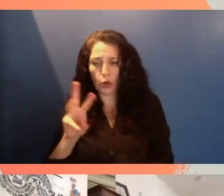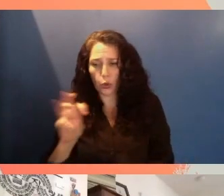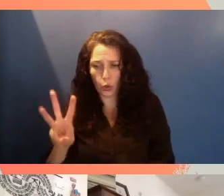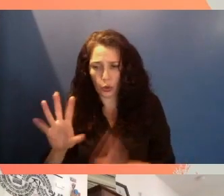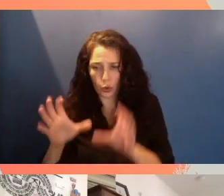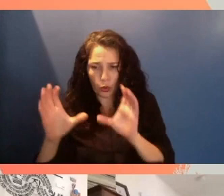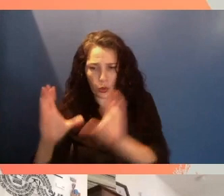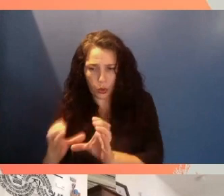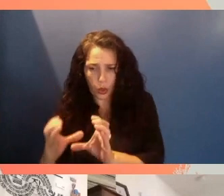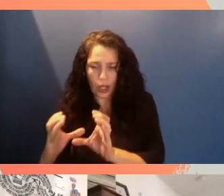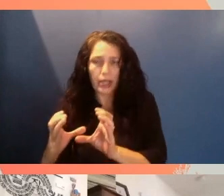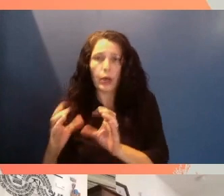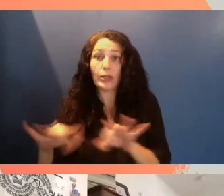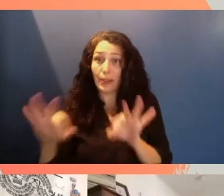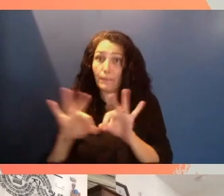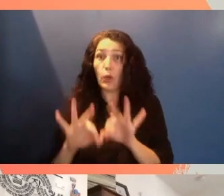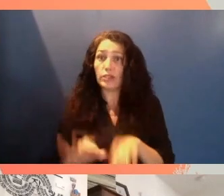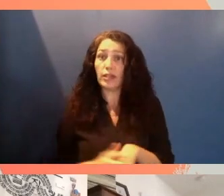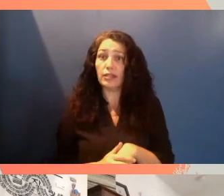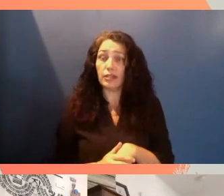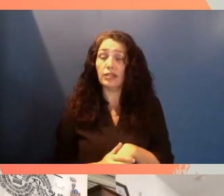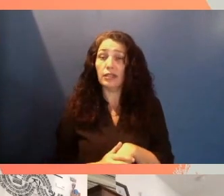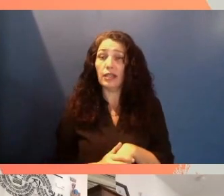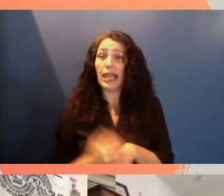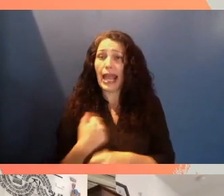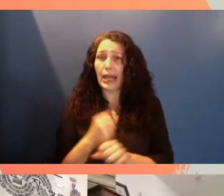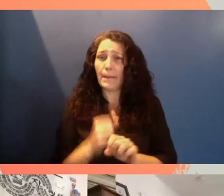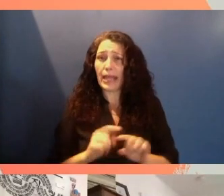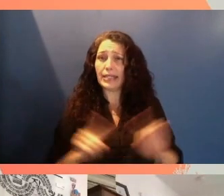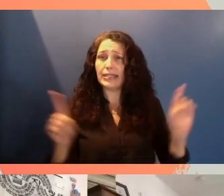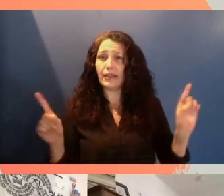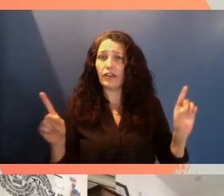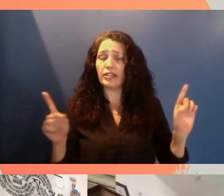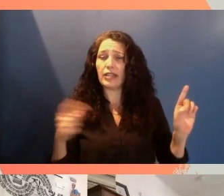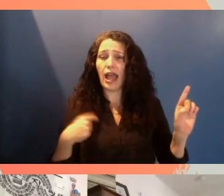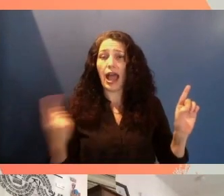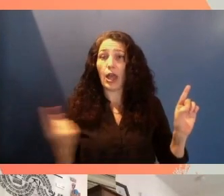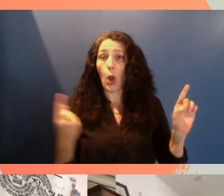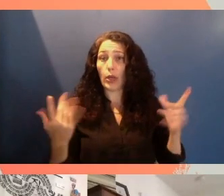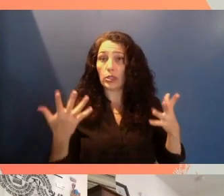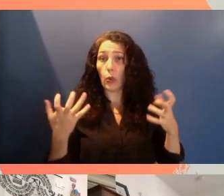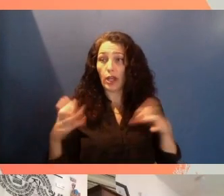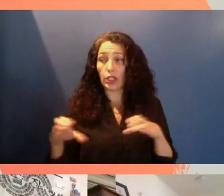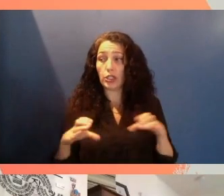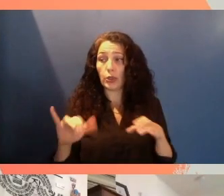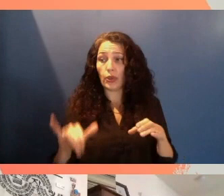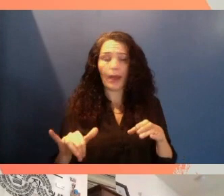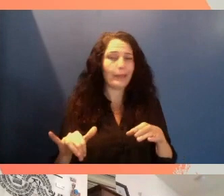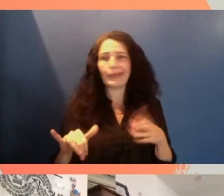and actually made a huge difference. I've never, I've always wanted to do that, but that's never been the case, although that's not true.